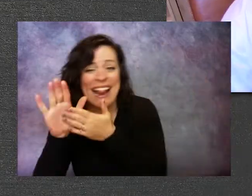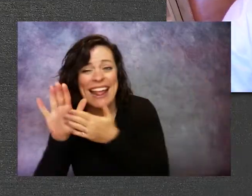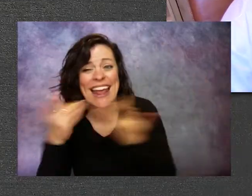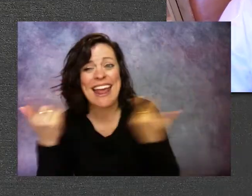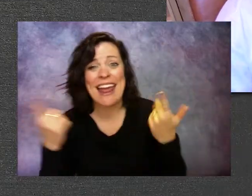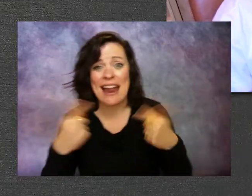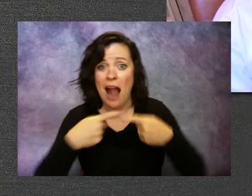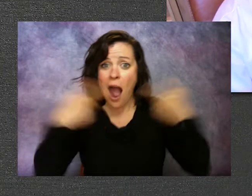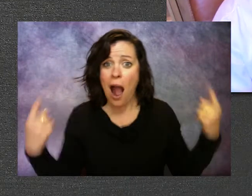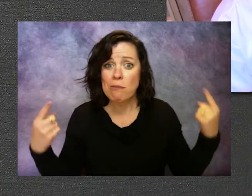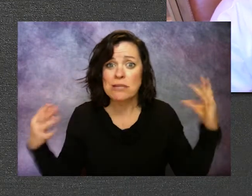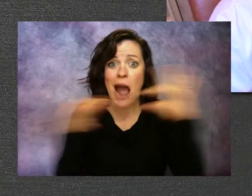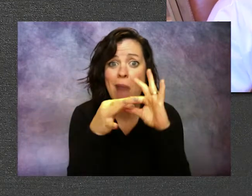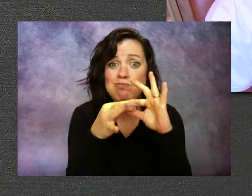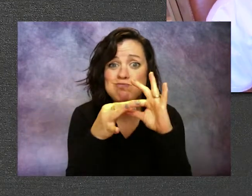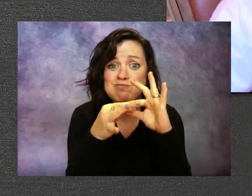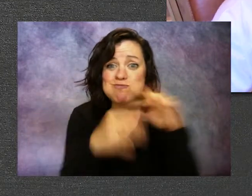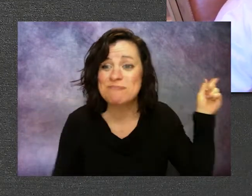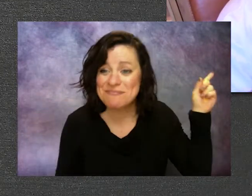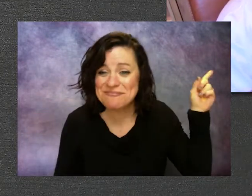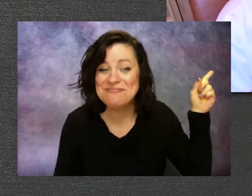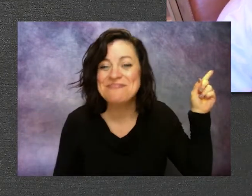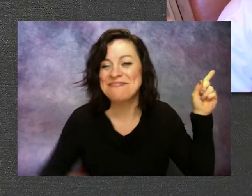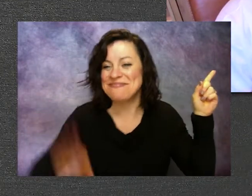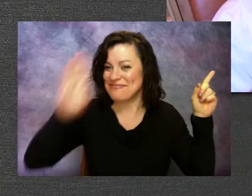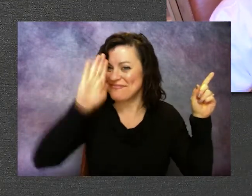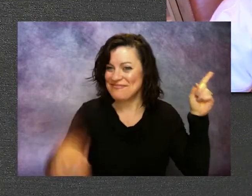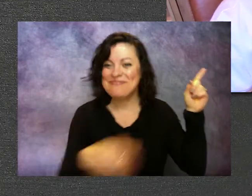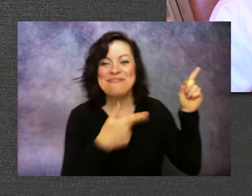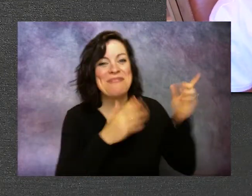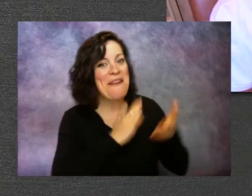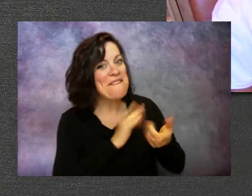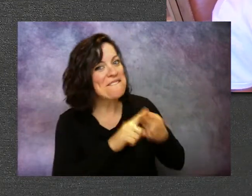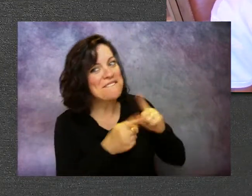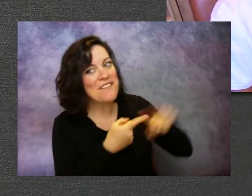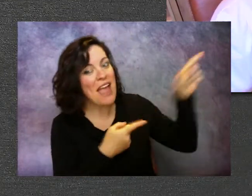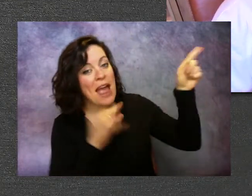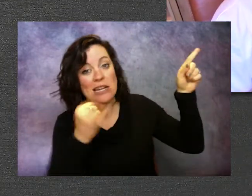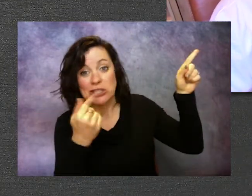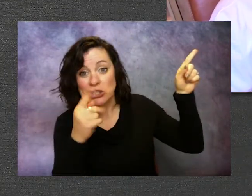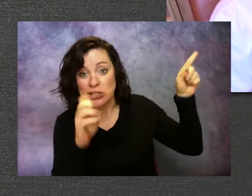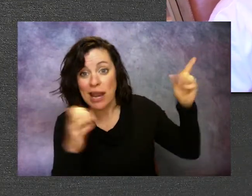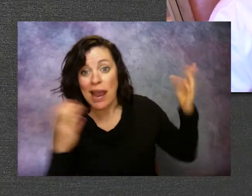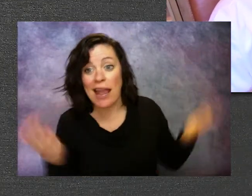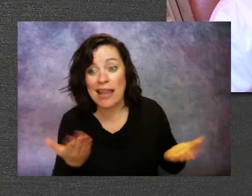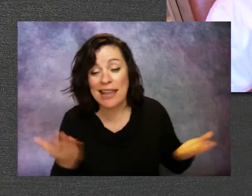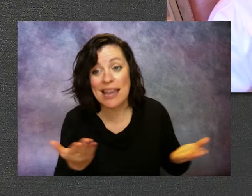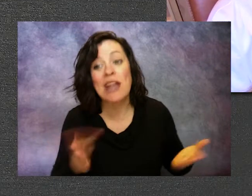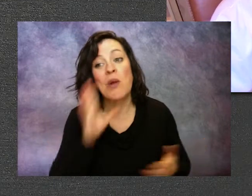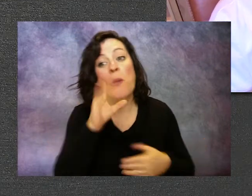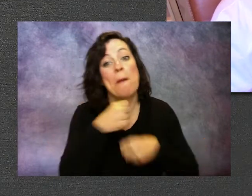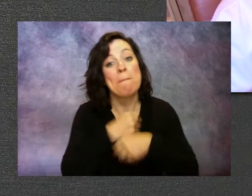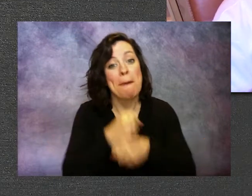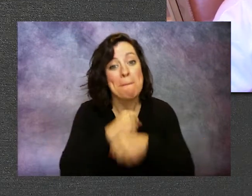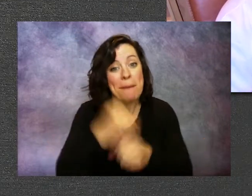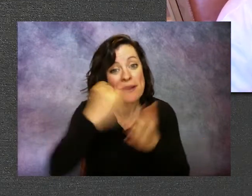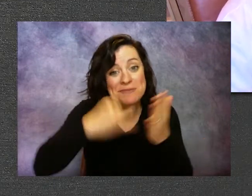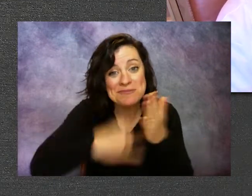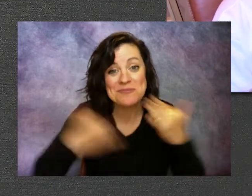Hi, Jake. Hello. Yay, my friend Jake is here and he agreed to make a craft with me today. Yup. Yeah, I'm so glad you're here.